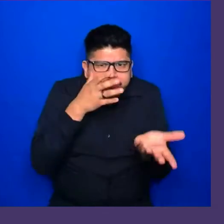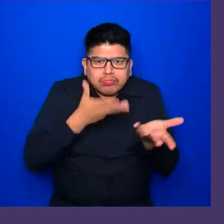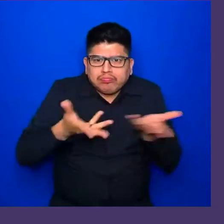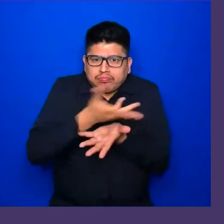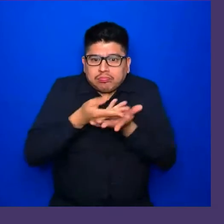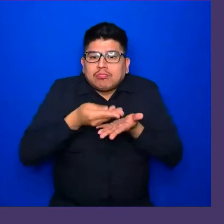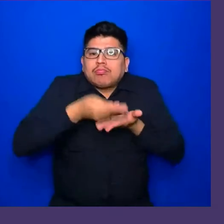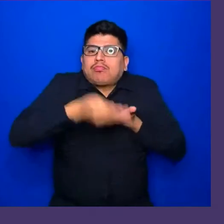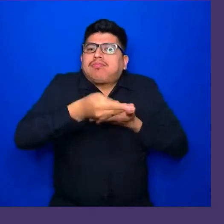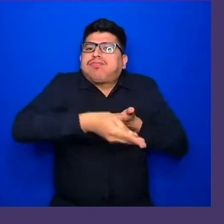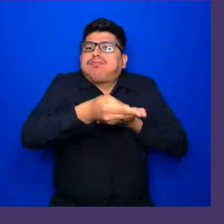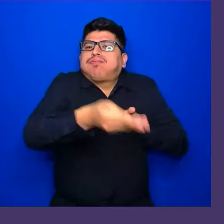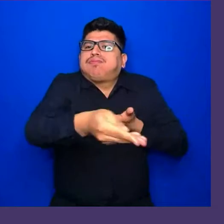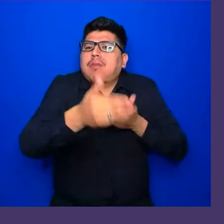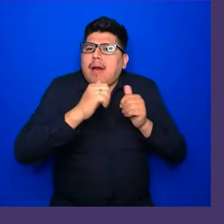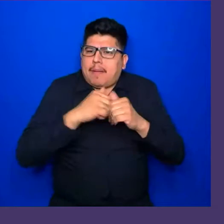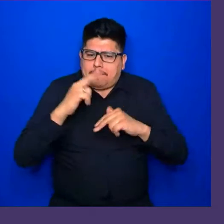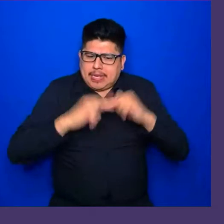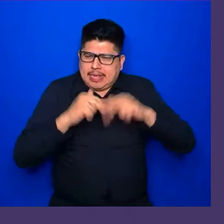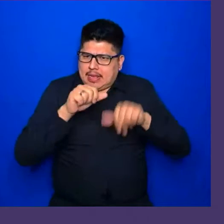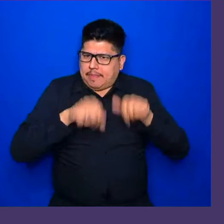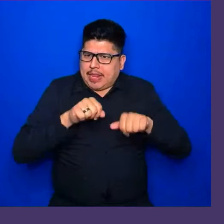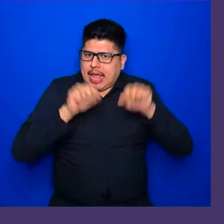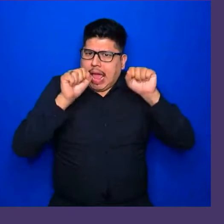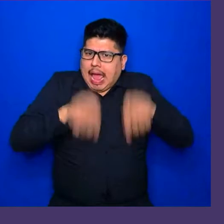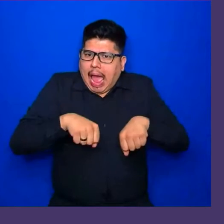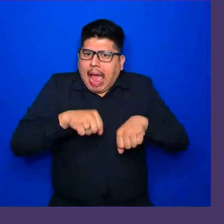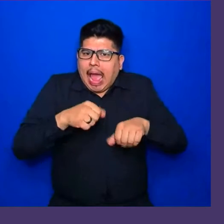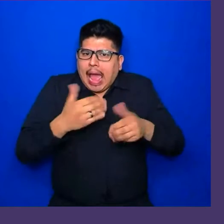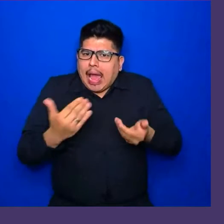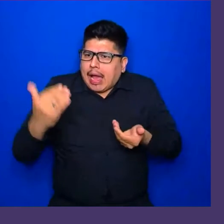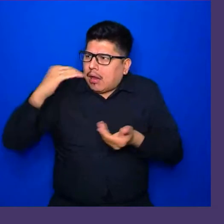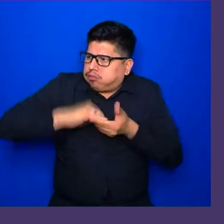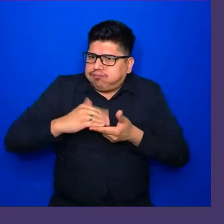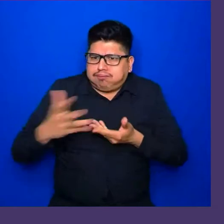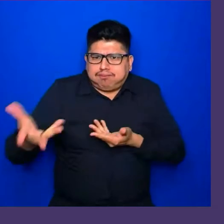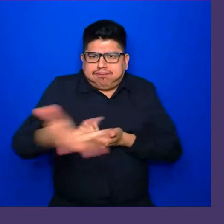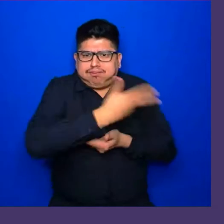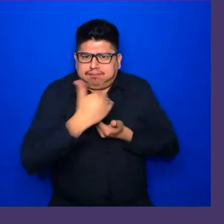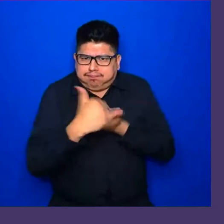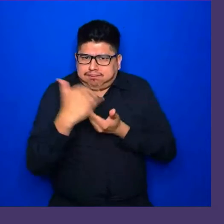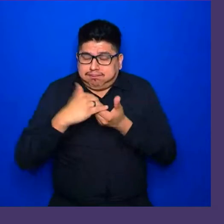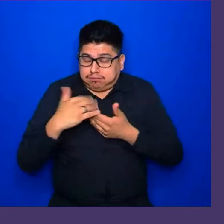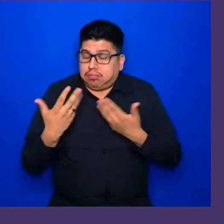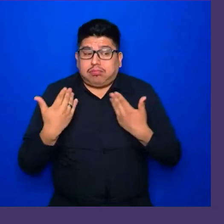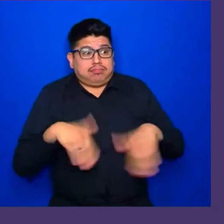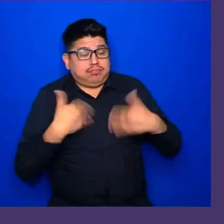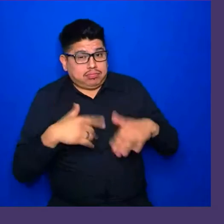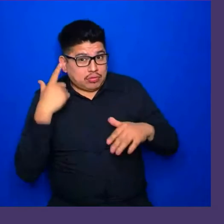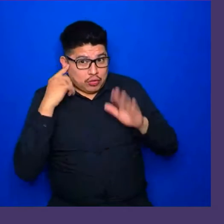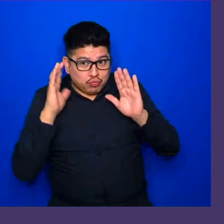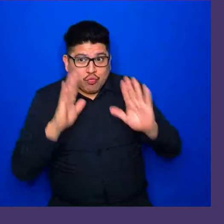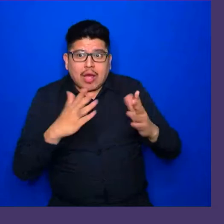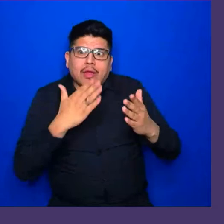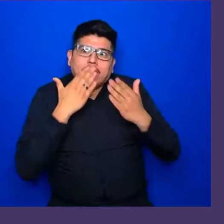People can be partners with us. Rylin Rodgers: That sounds great. Thank you so much for your time and giving us a glimpse into your work